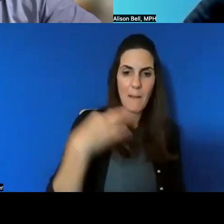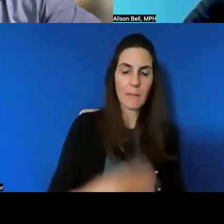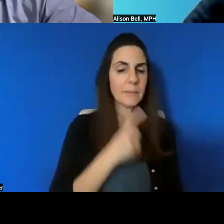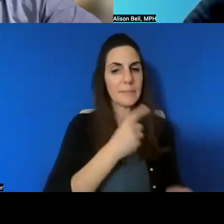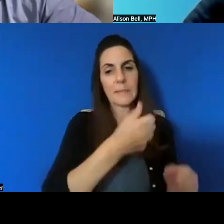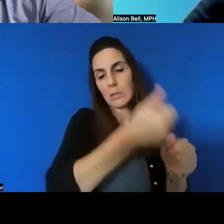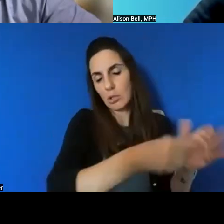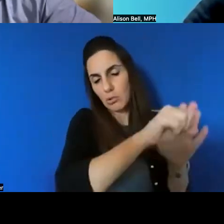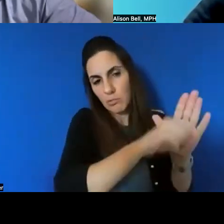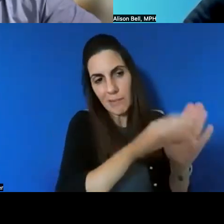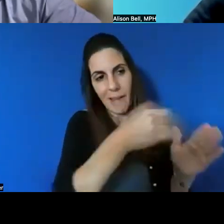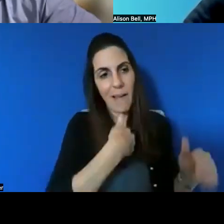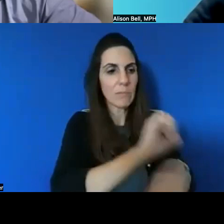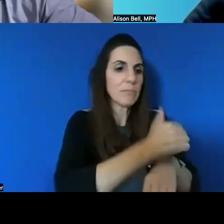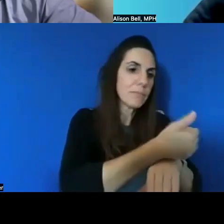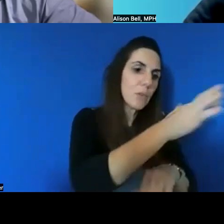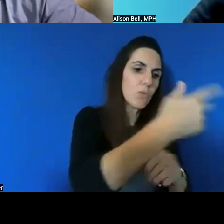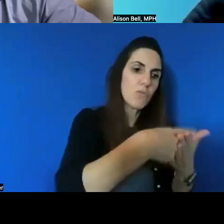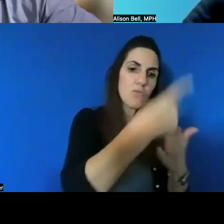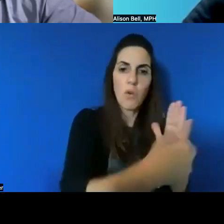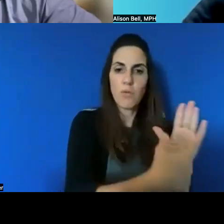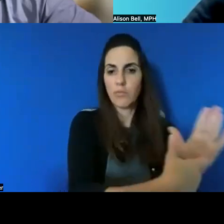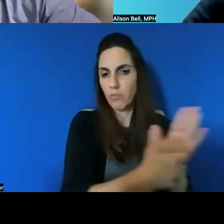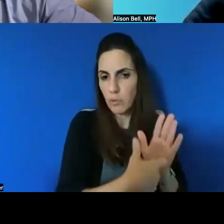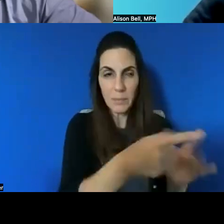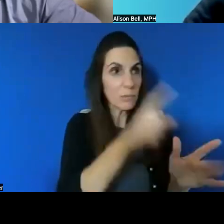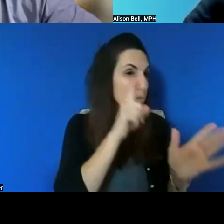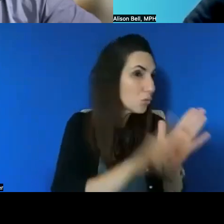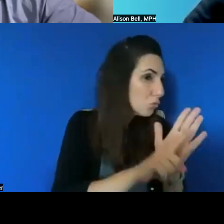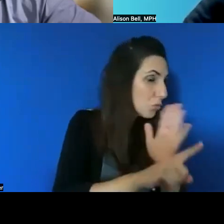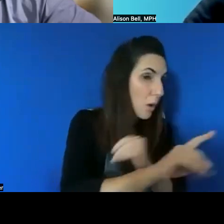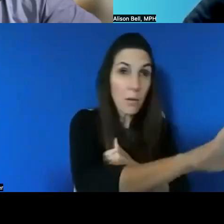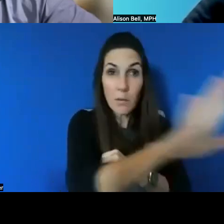programs up so I always encourage individuals to check what their state able program has uh